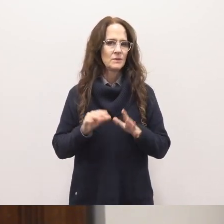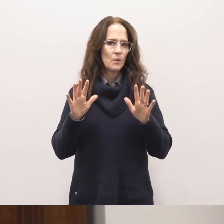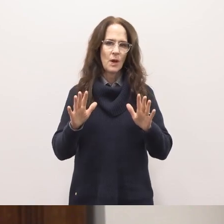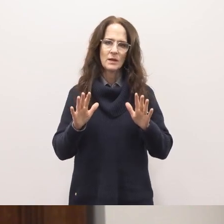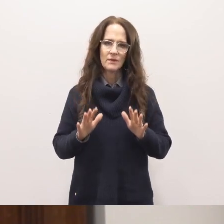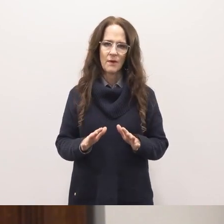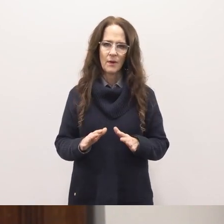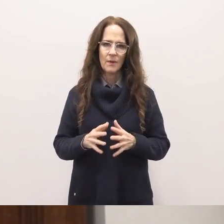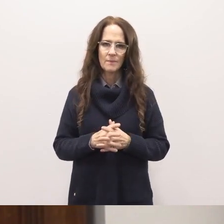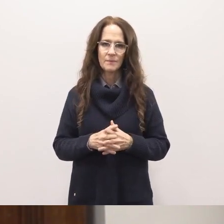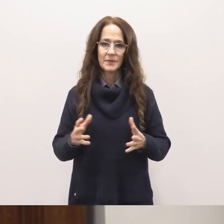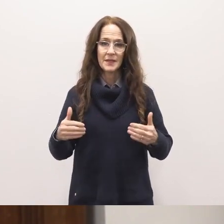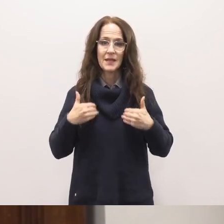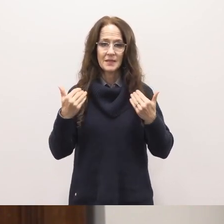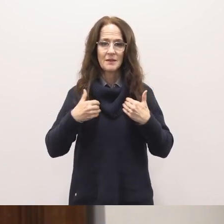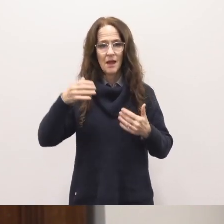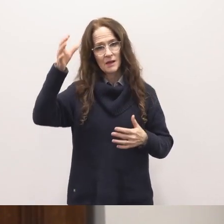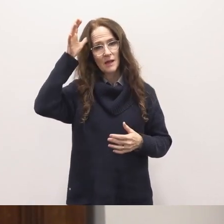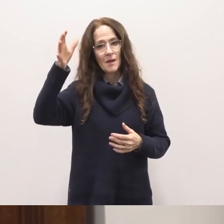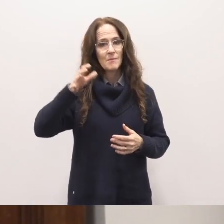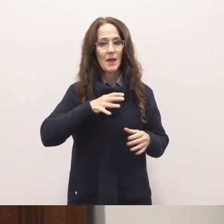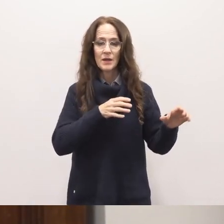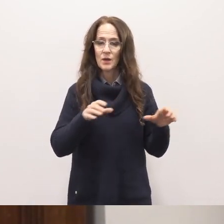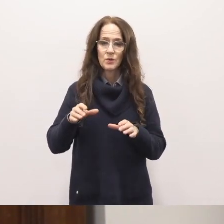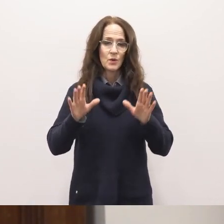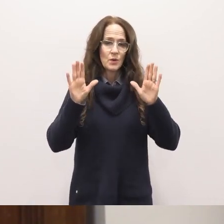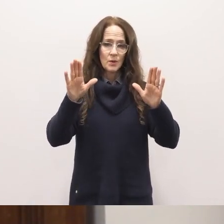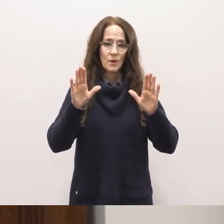These young men are doing great things.